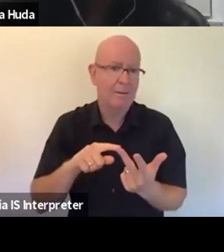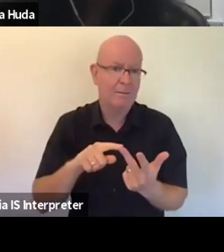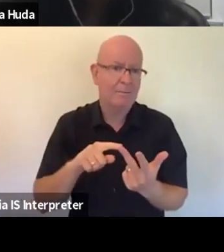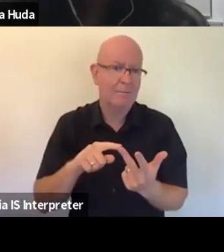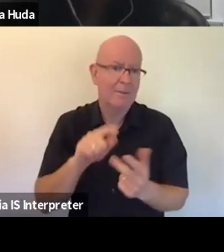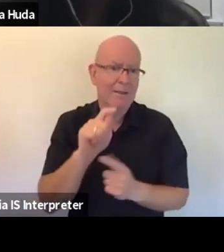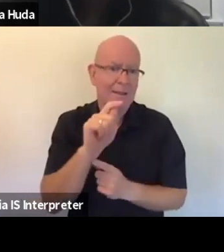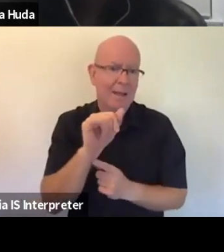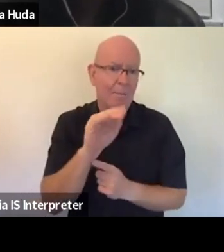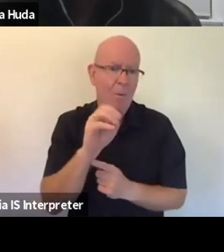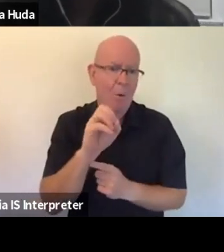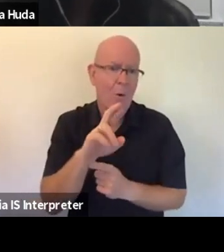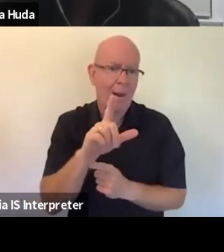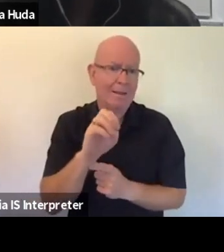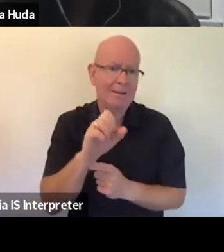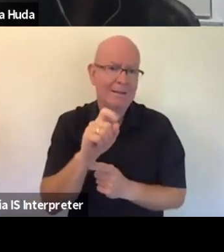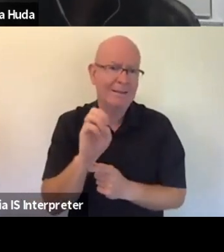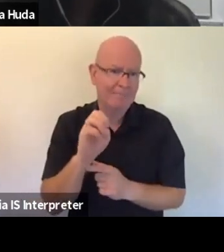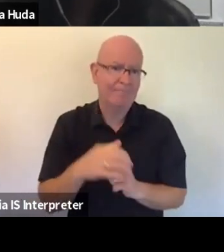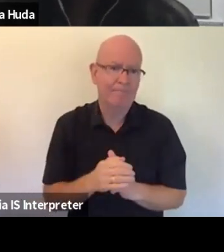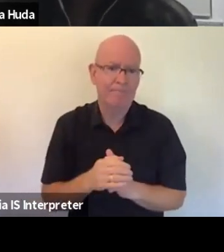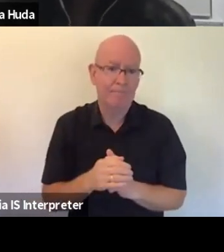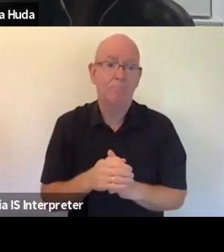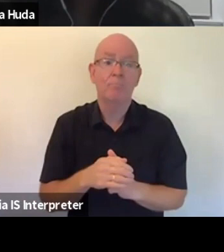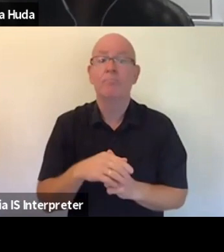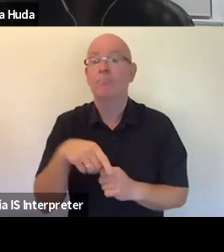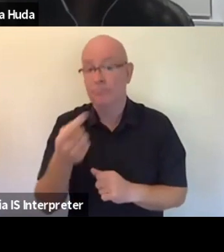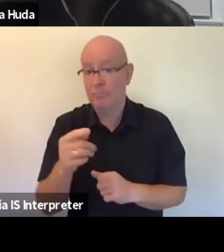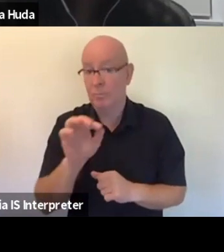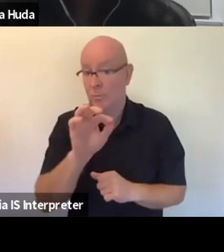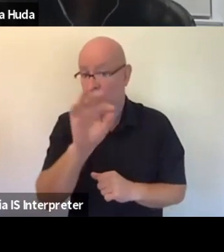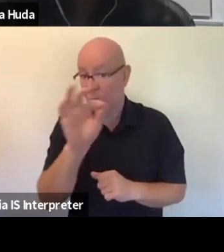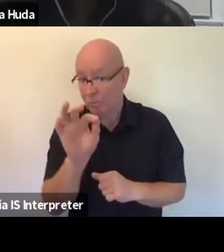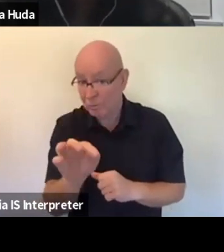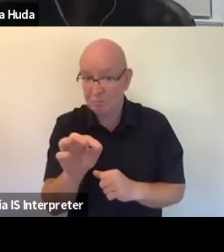of the Joint UNPRPD ILO UNICEF Inclusive Social Protection Programme.